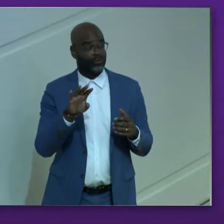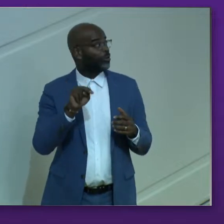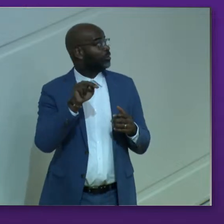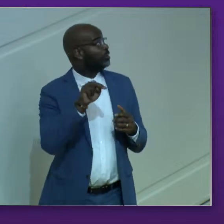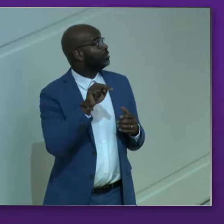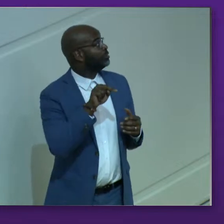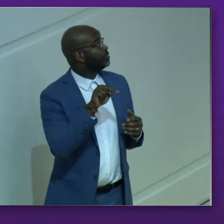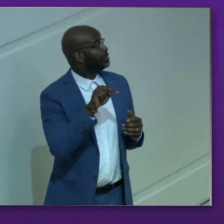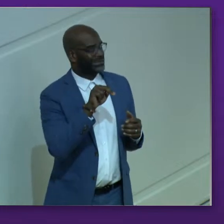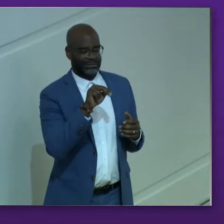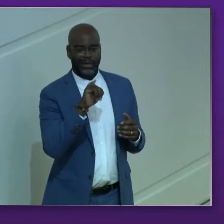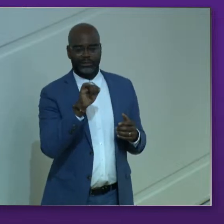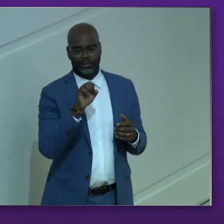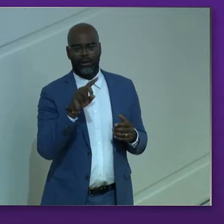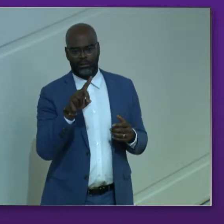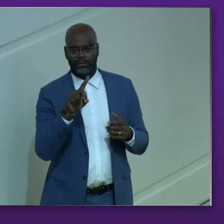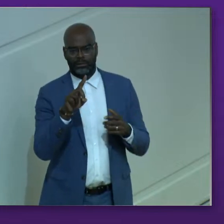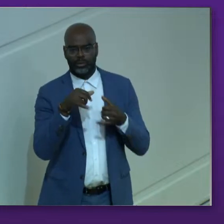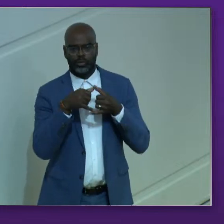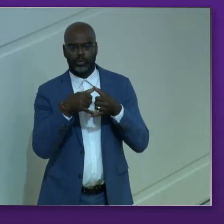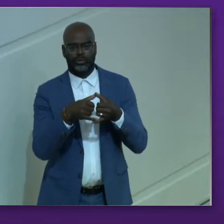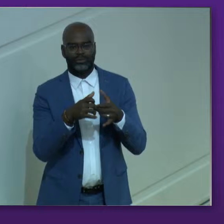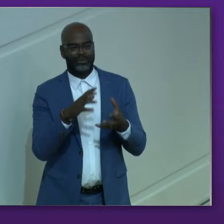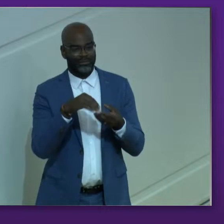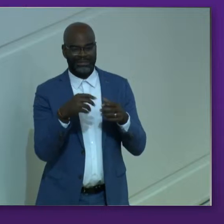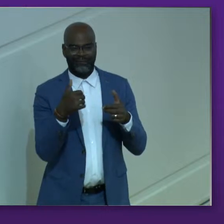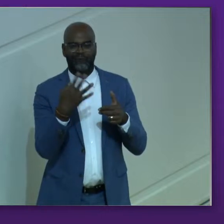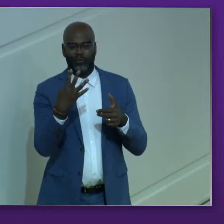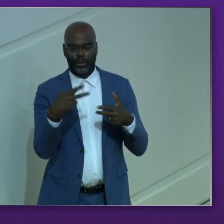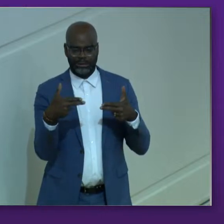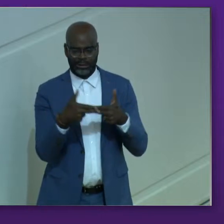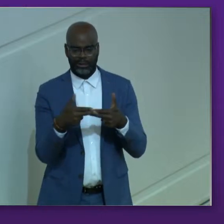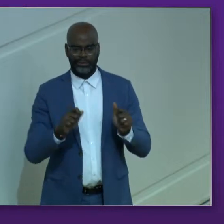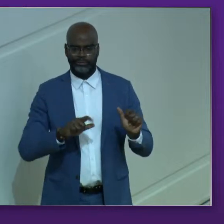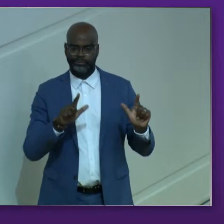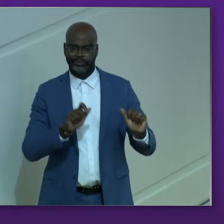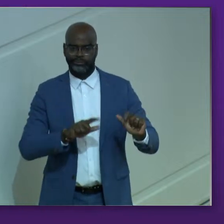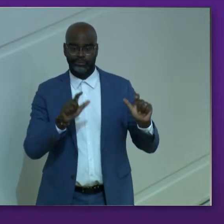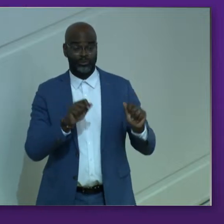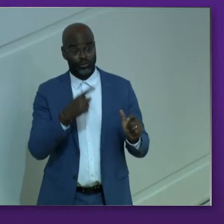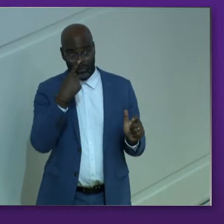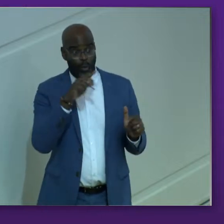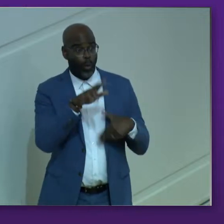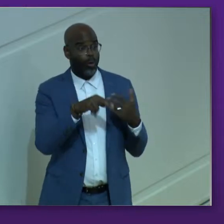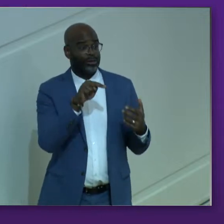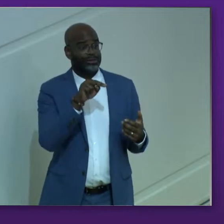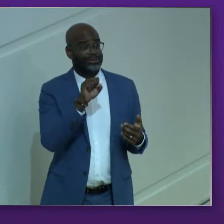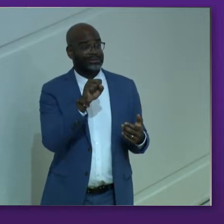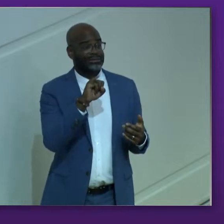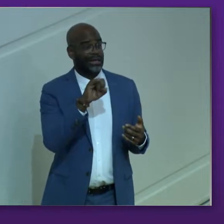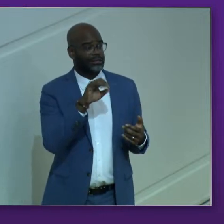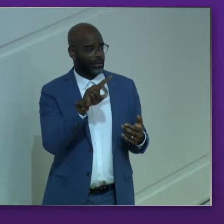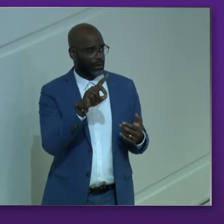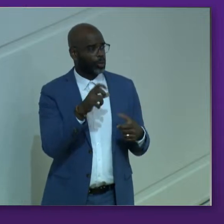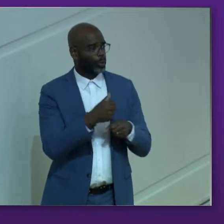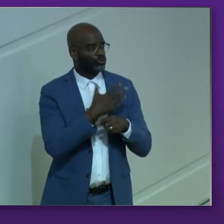PLEASE JOIN ME IN RECOGNIZING OUR 2024 NISOD EXCELLENCE AWARD RECIPIENTS FUND THE NEXT FOUR